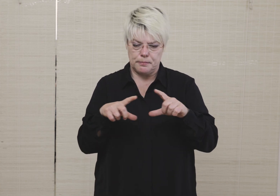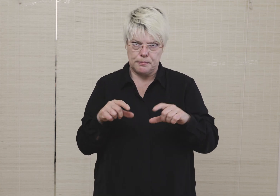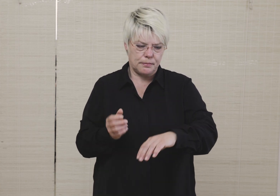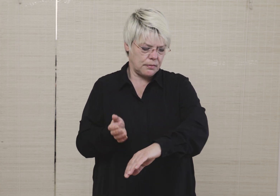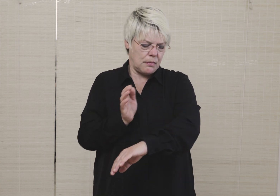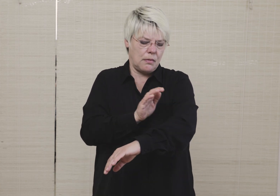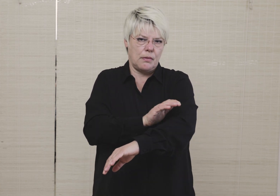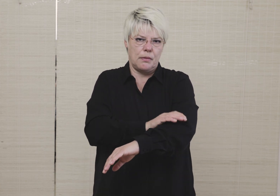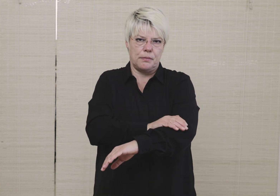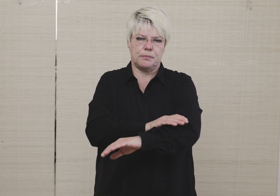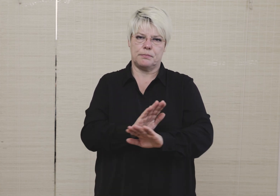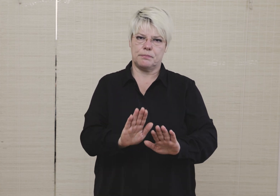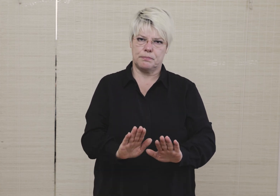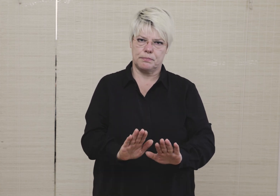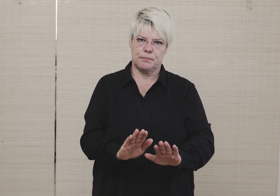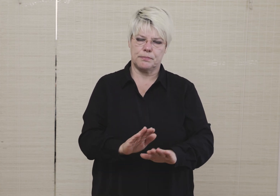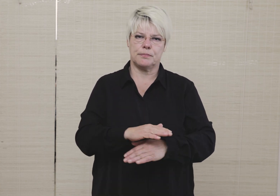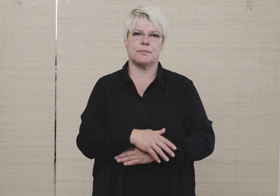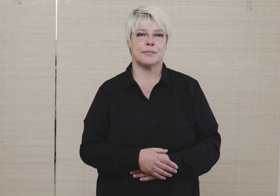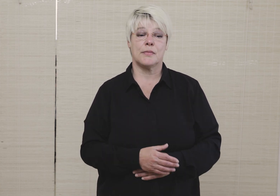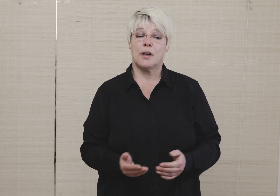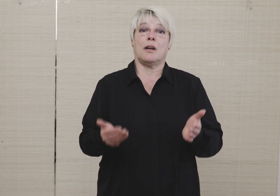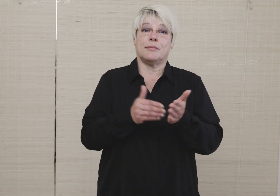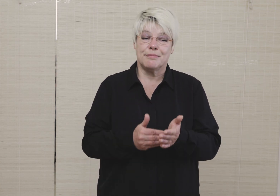Cool them, with a cold pack if you can